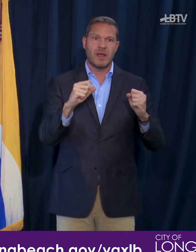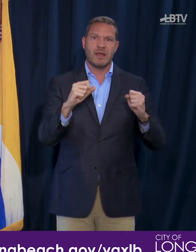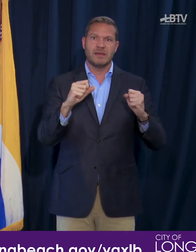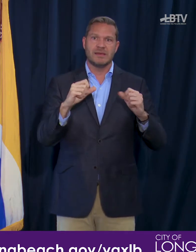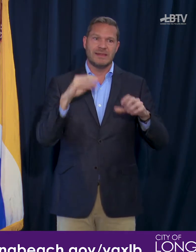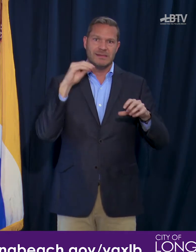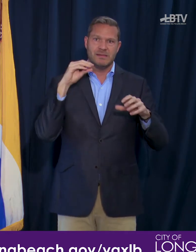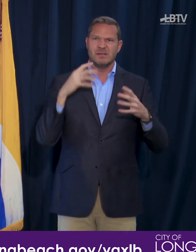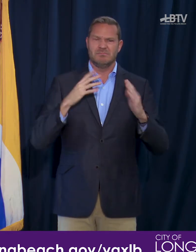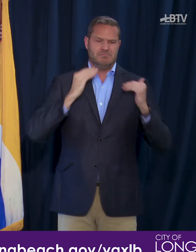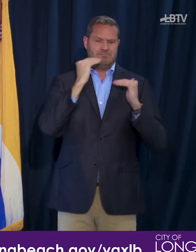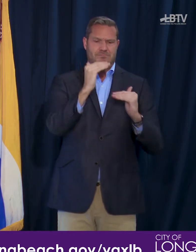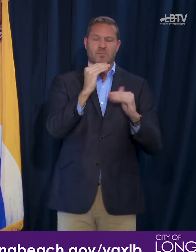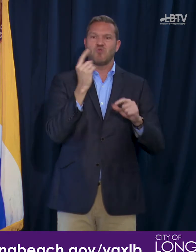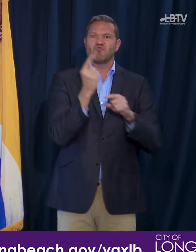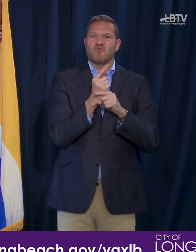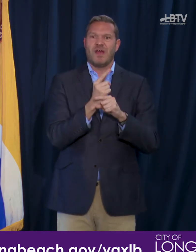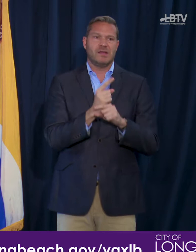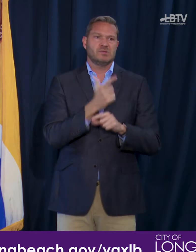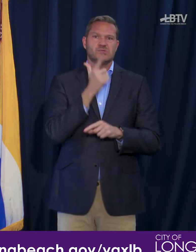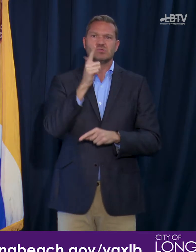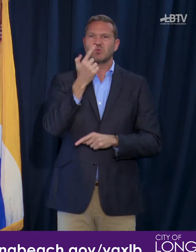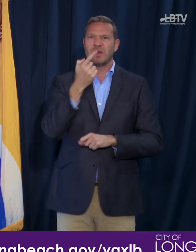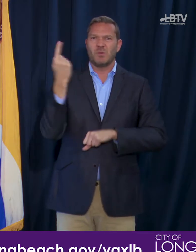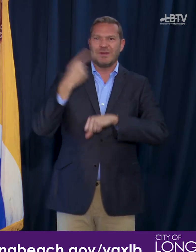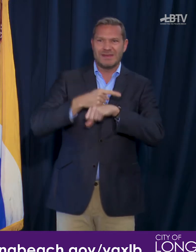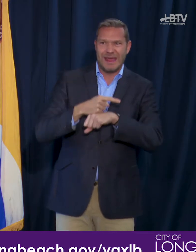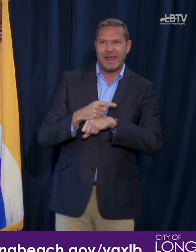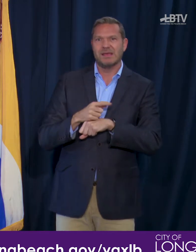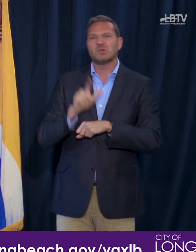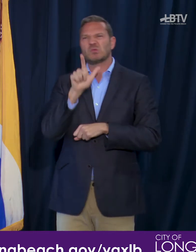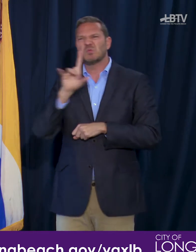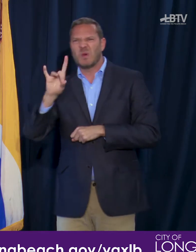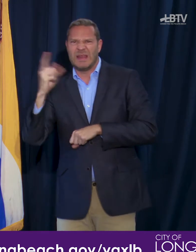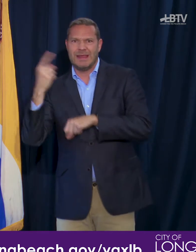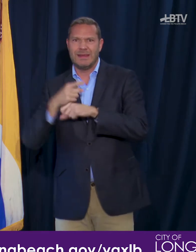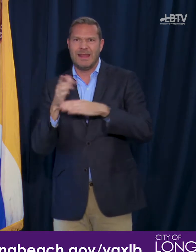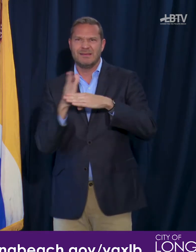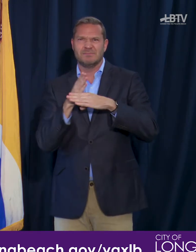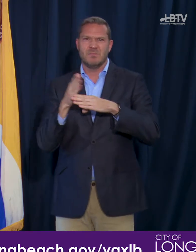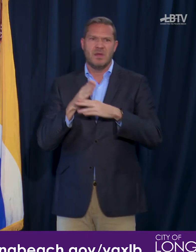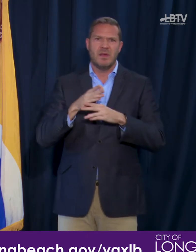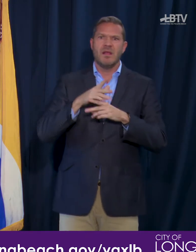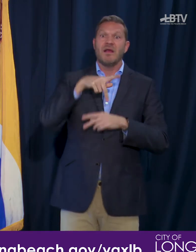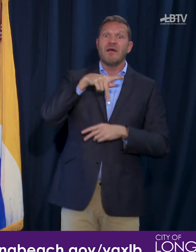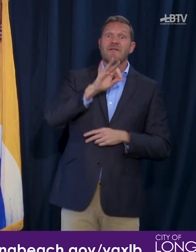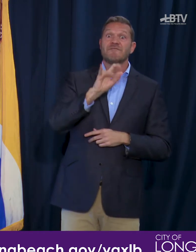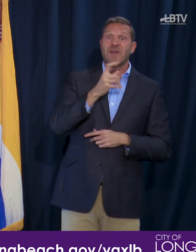on Pfizer and Moderna but we do know and you know per the CDC that we could go up to 42